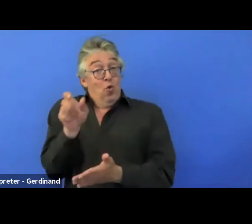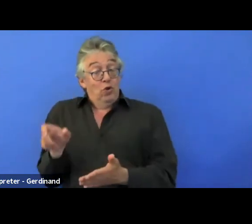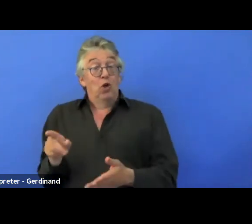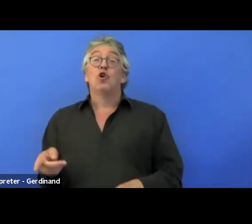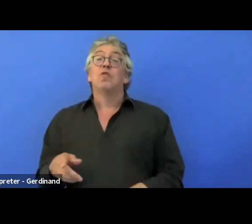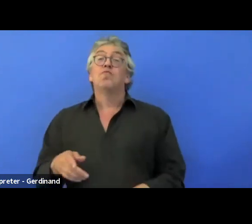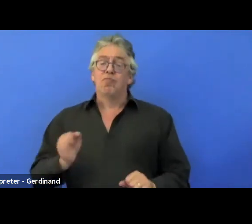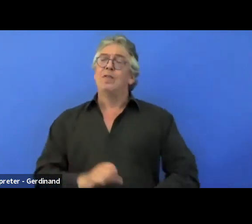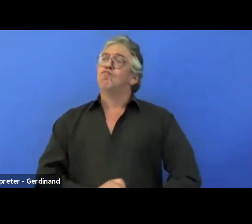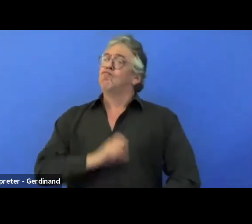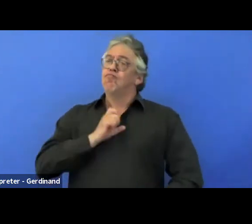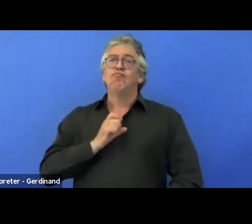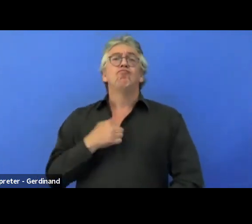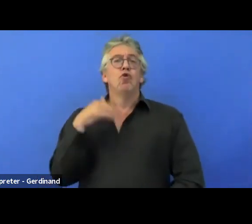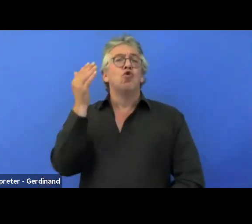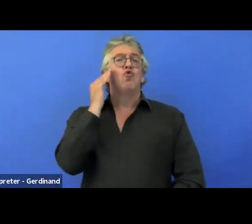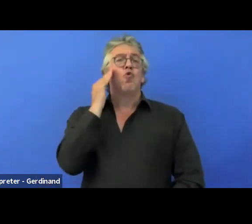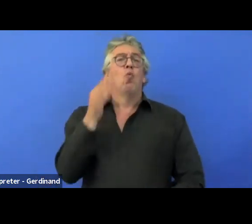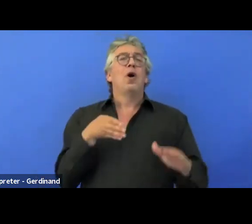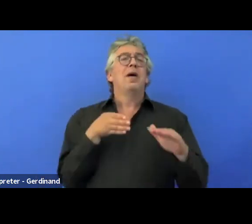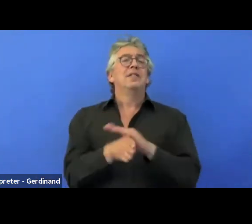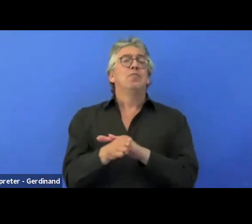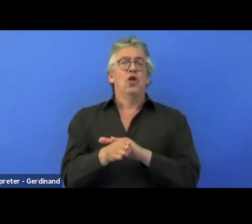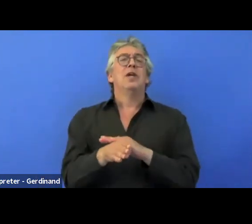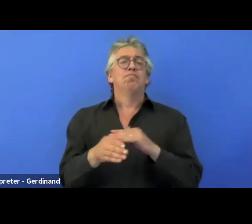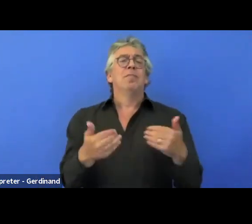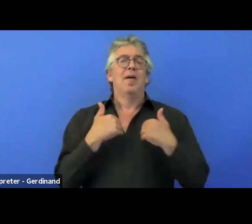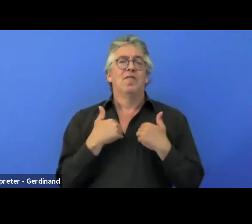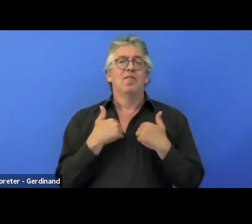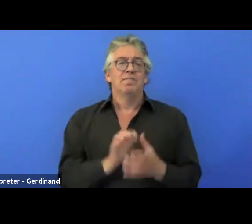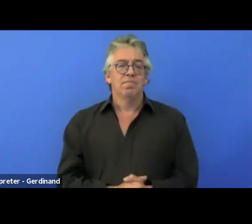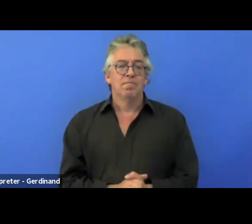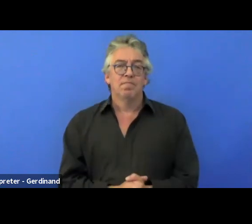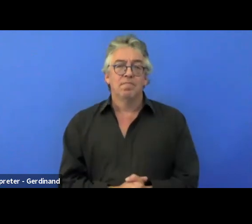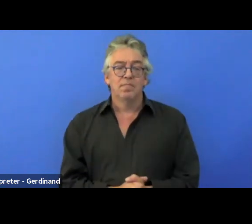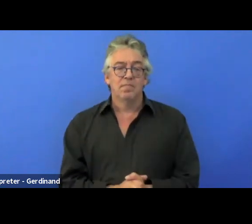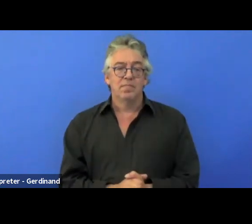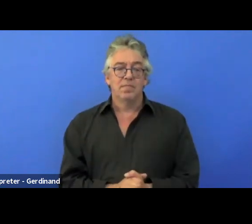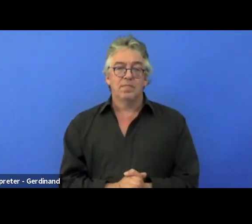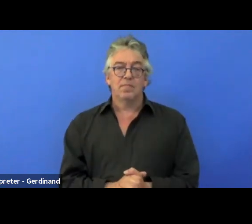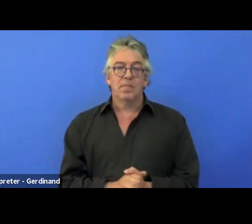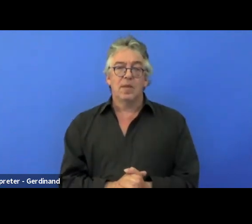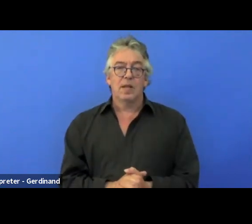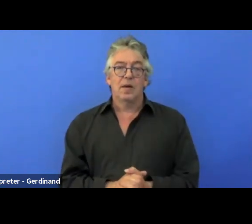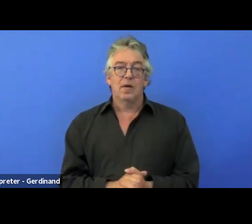that they can be sure that will be ensured, and they need to provide, because of different legislation.